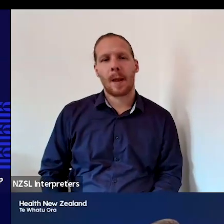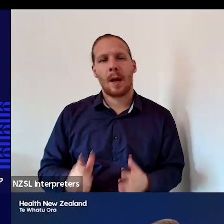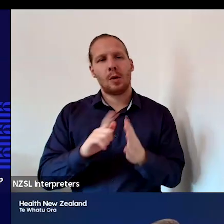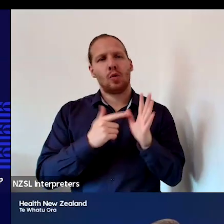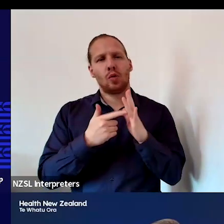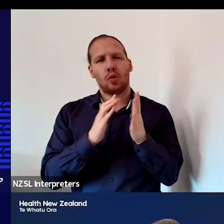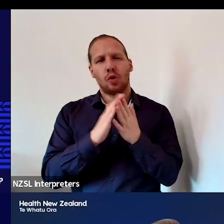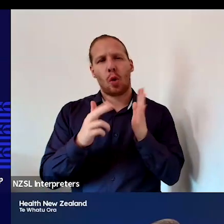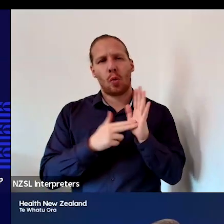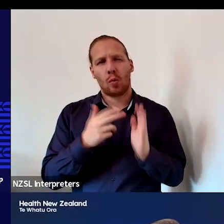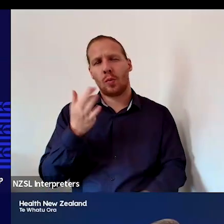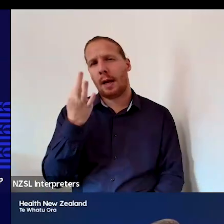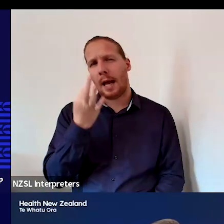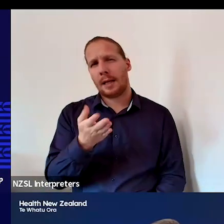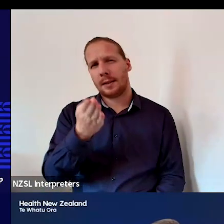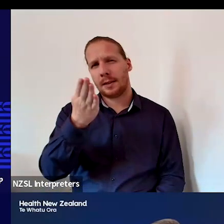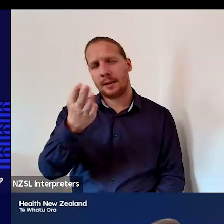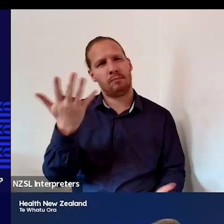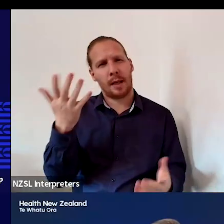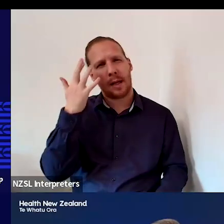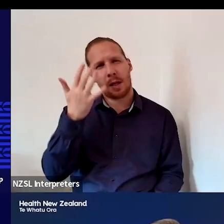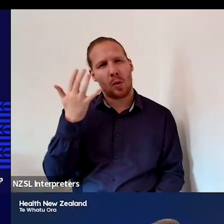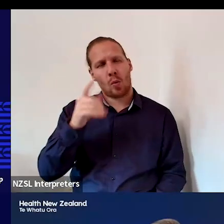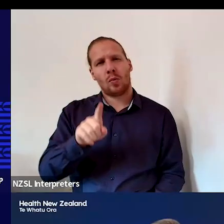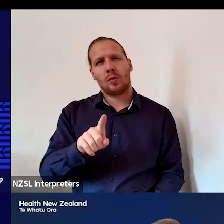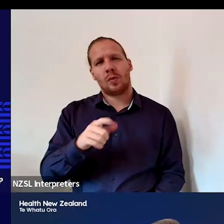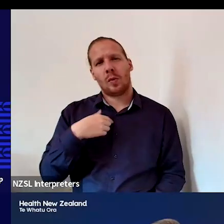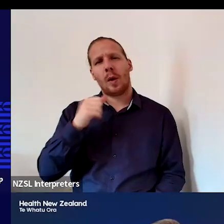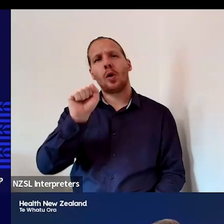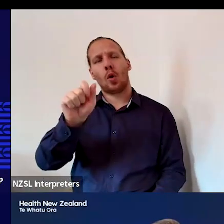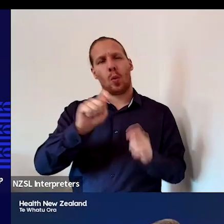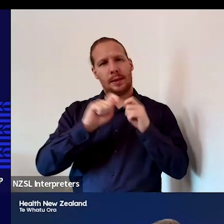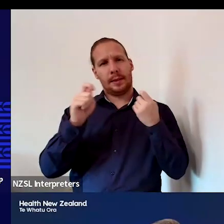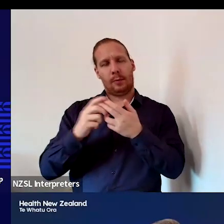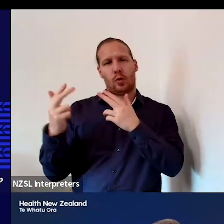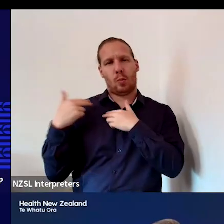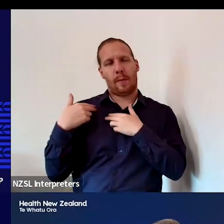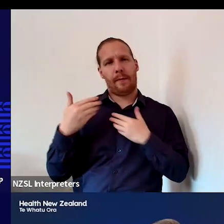I noticed that, you know, your, your, your team is infant, child and youth. So for me, I'm making the assumption